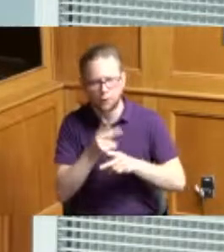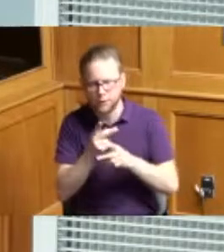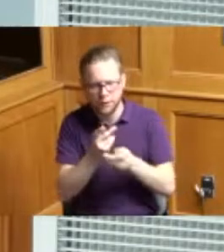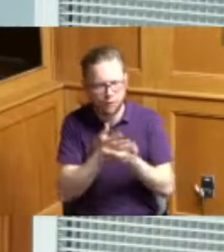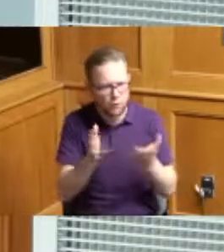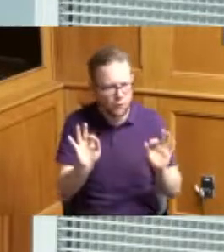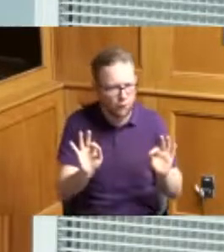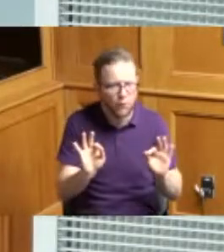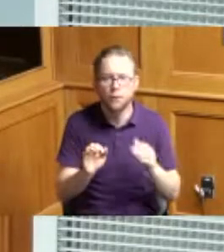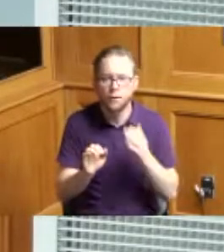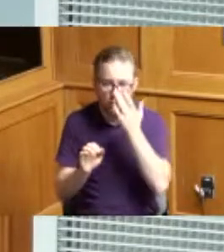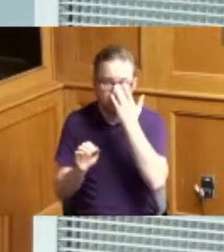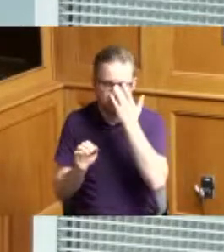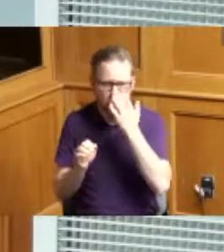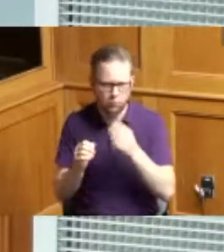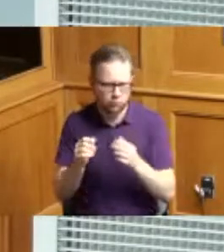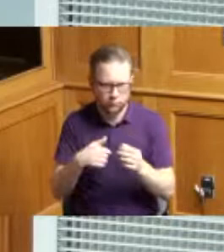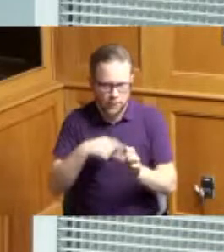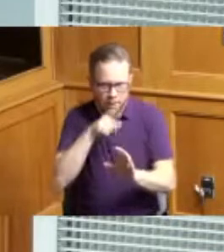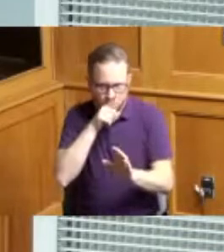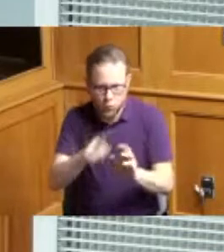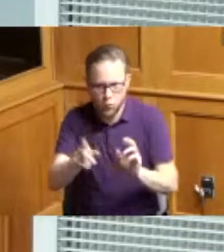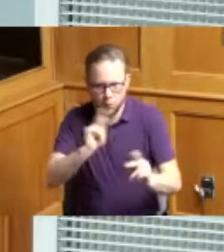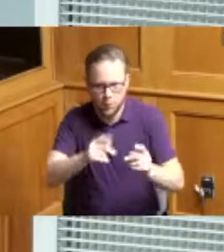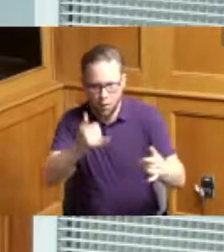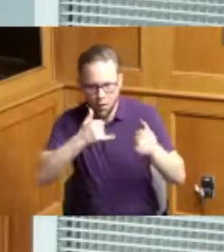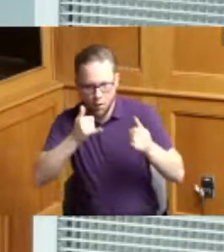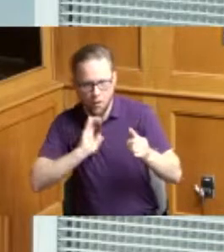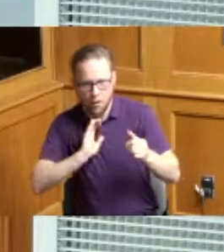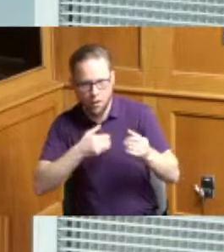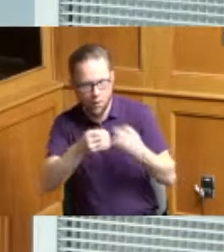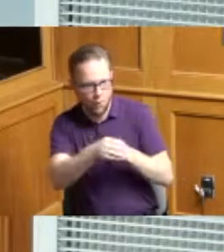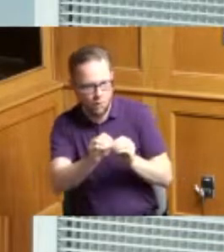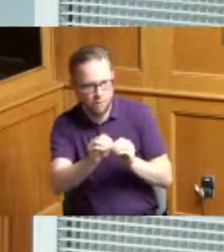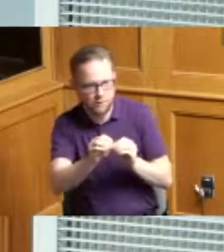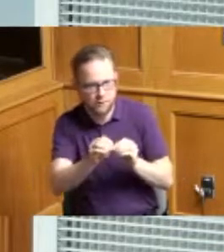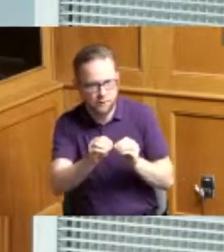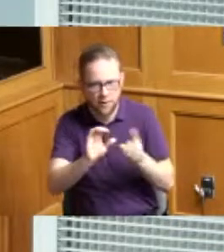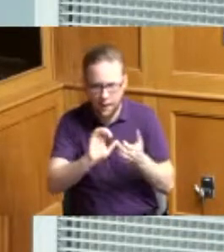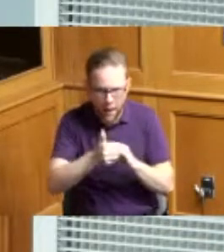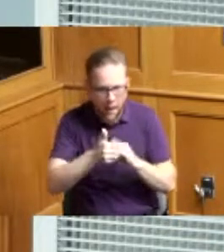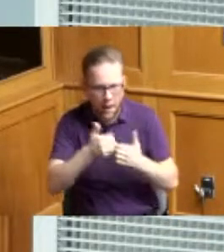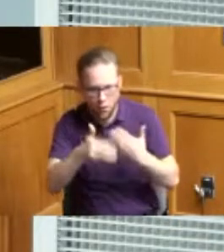about the status of the application and and what what what we're doing to process that so I will I